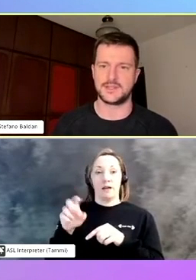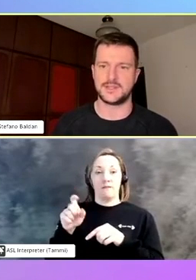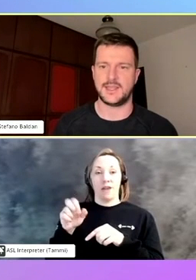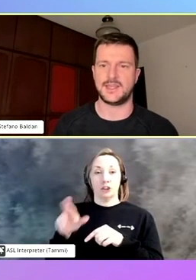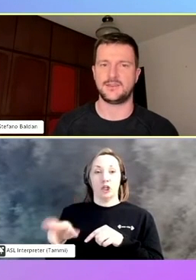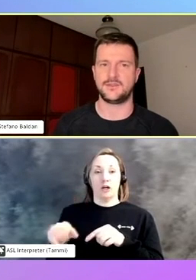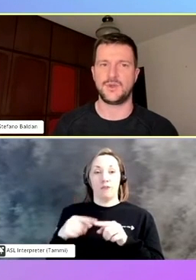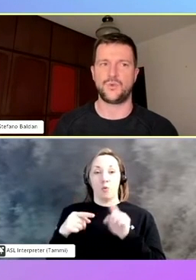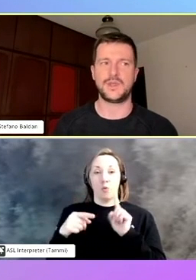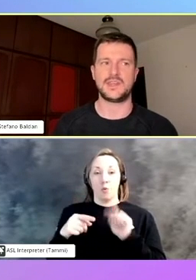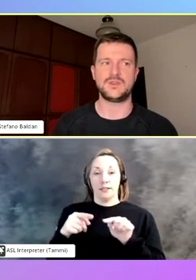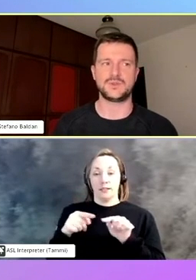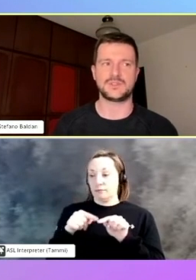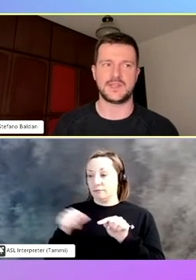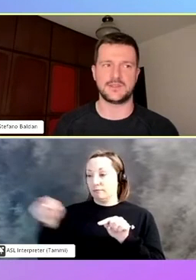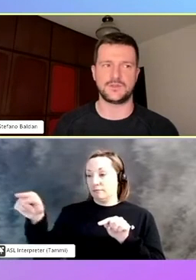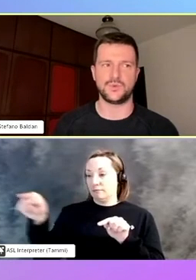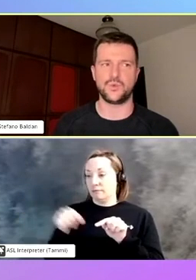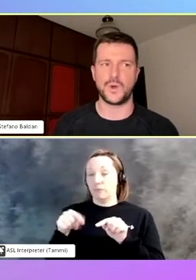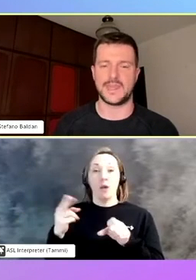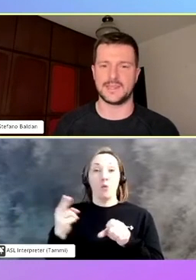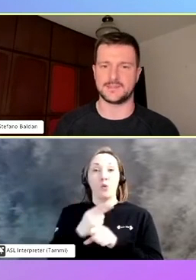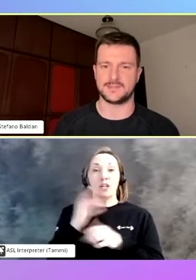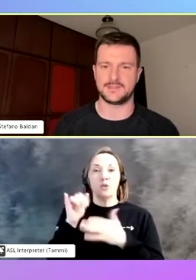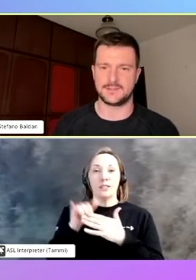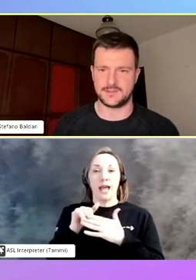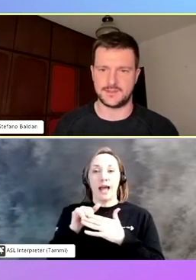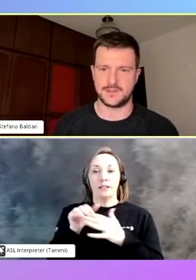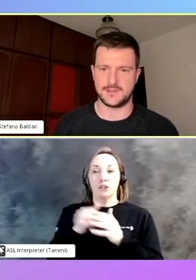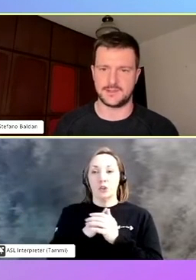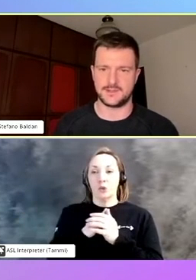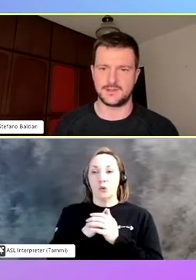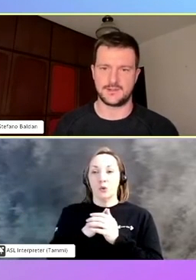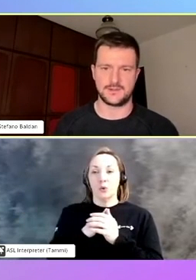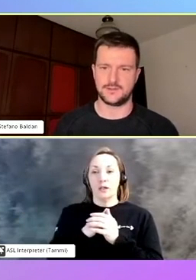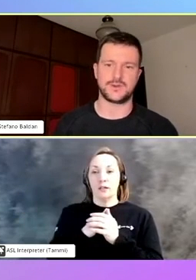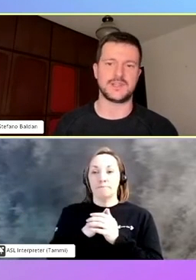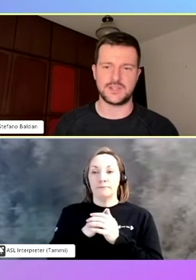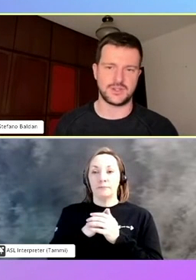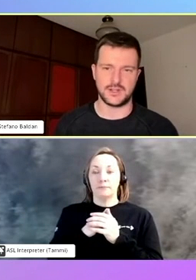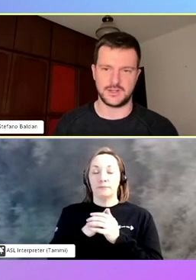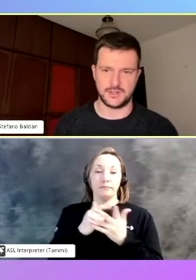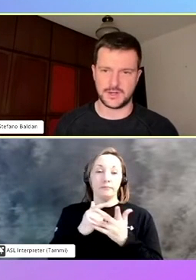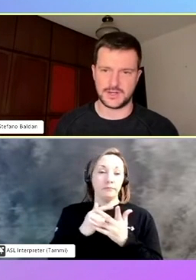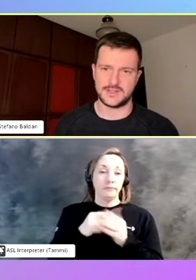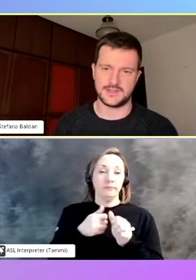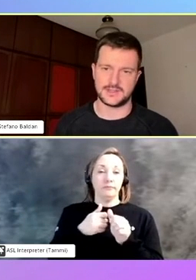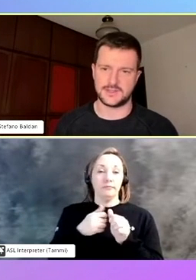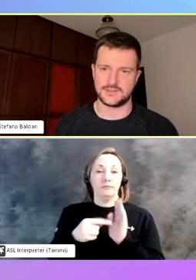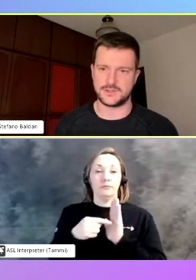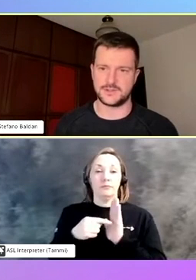throughout our product life cycle through the function of -- that every manager has to follow at each stage of the.